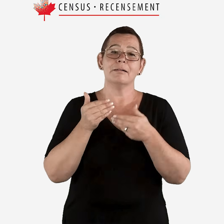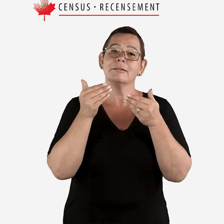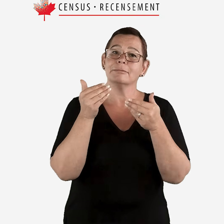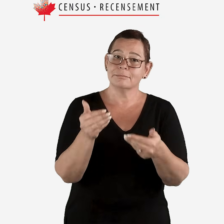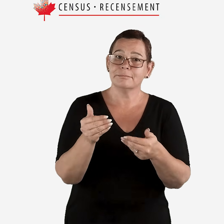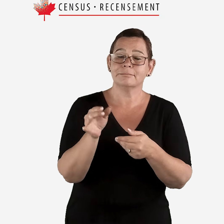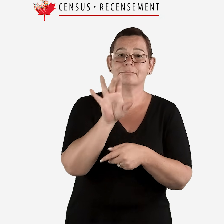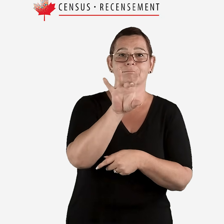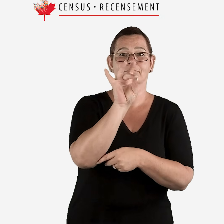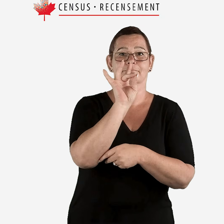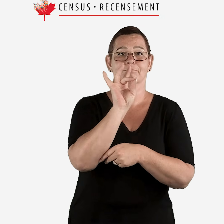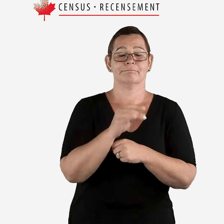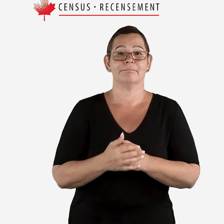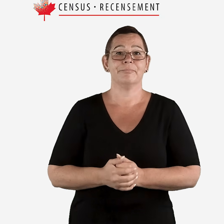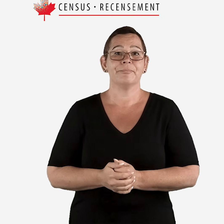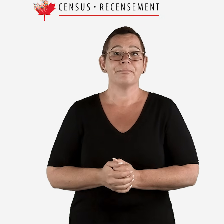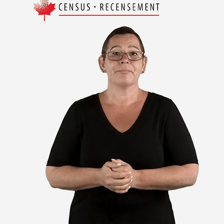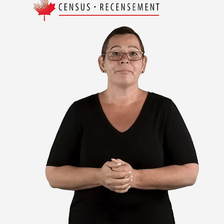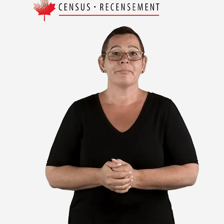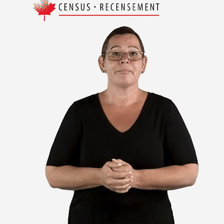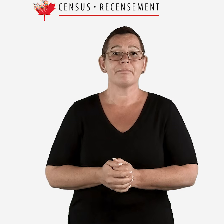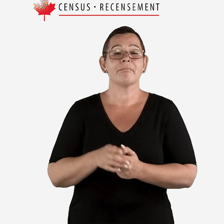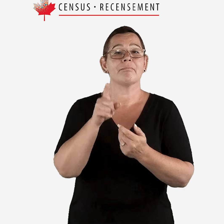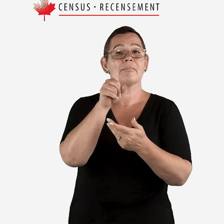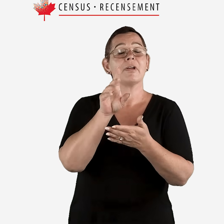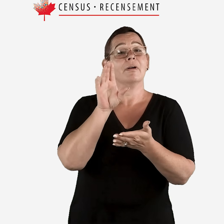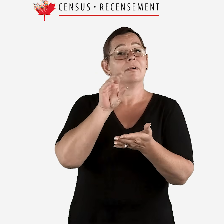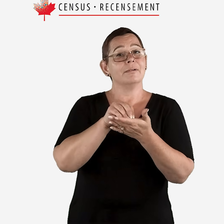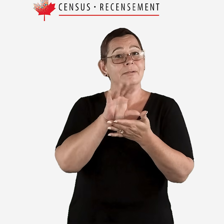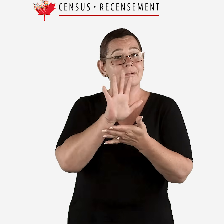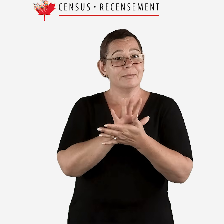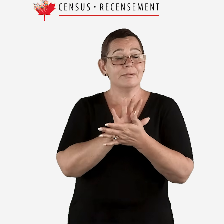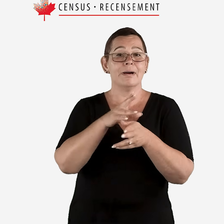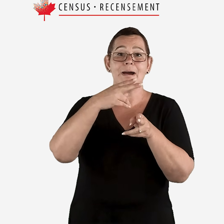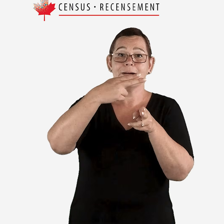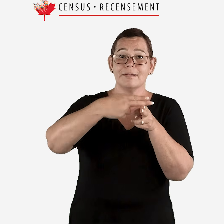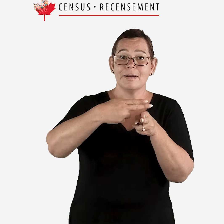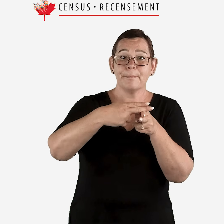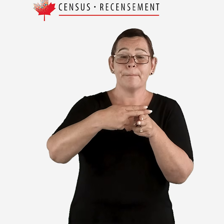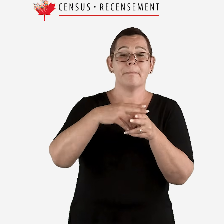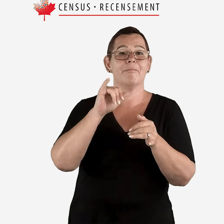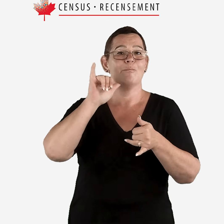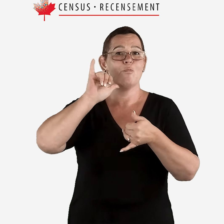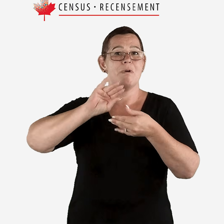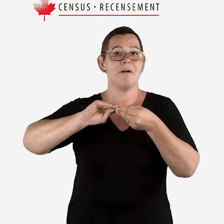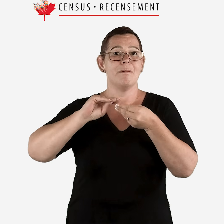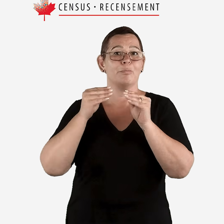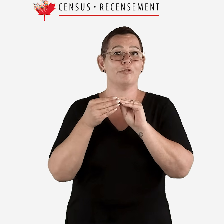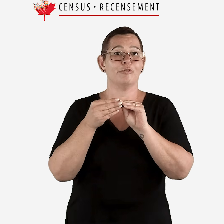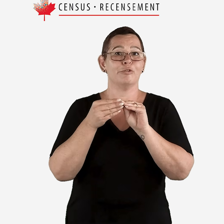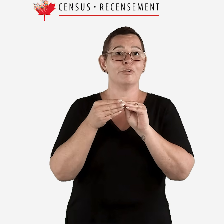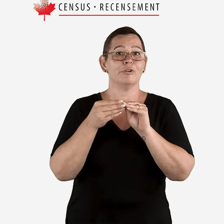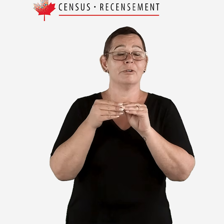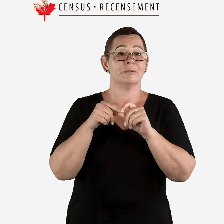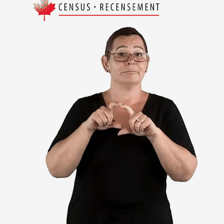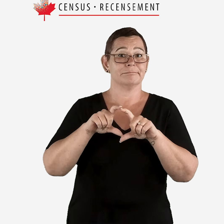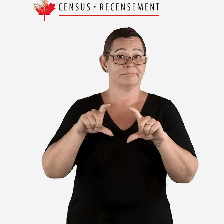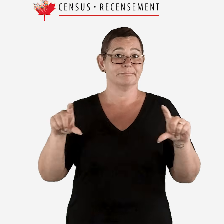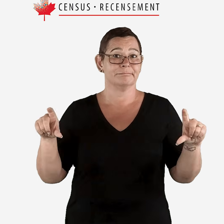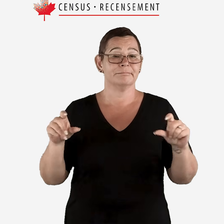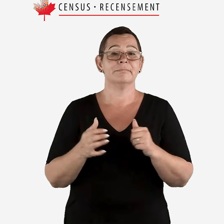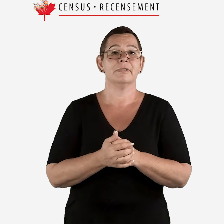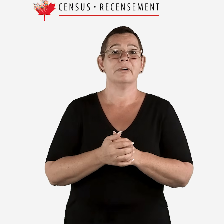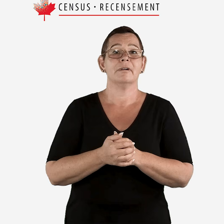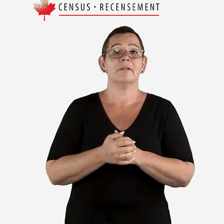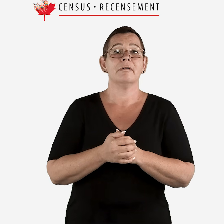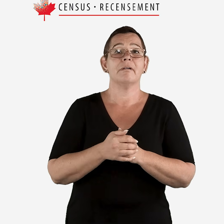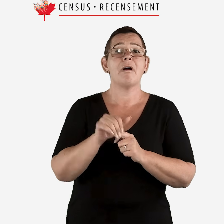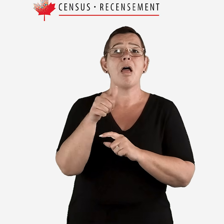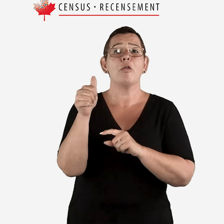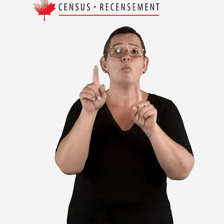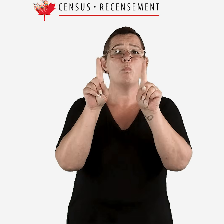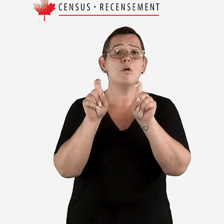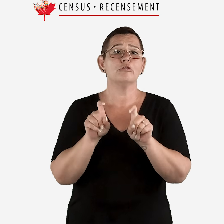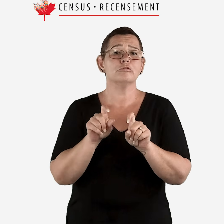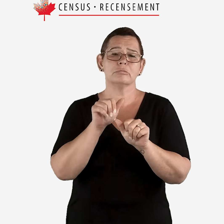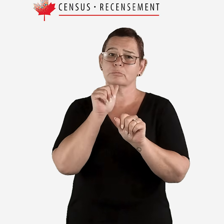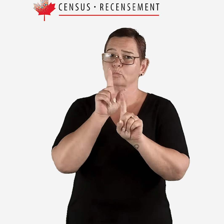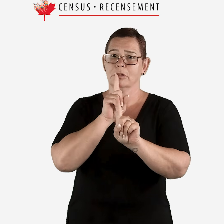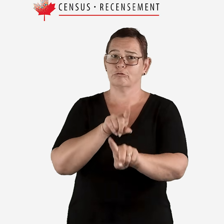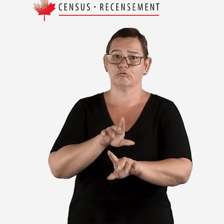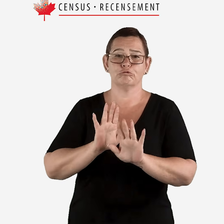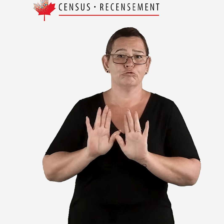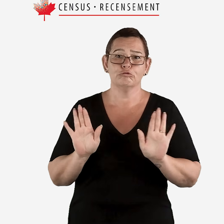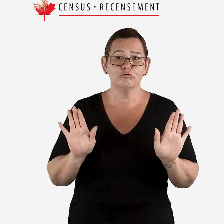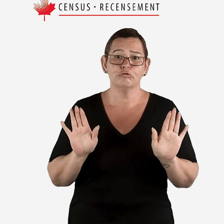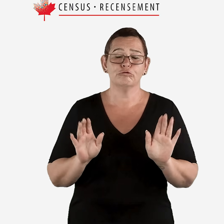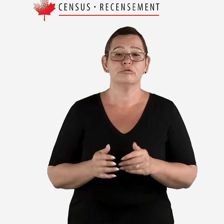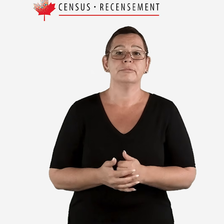select this option. Print your name and your telephone number in the space provided. Do not answer other questions.